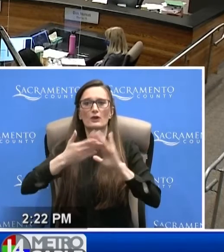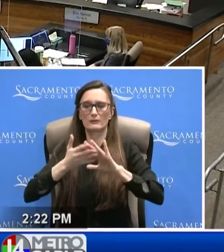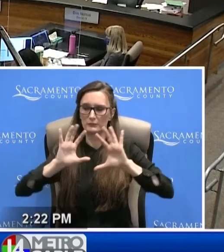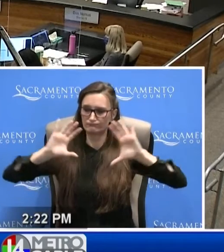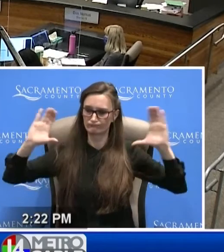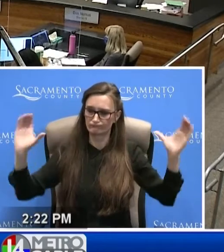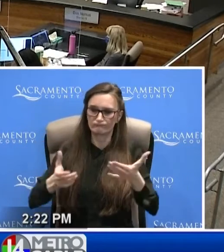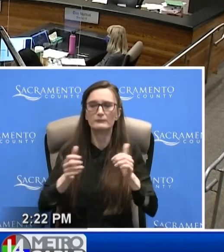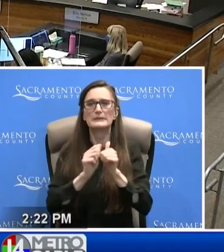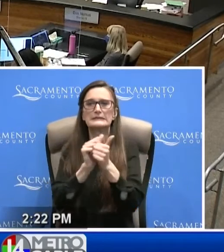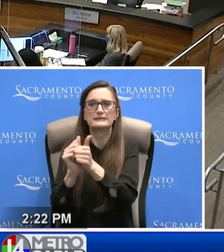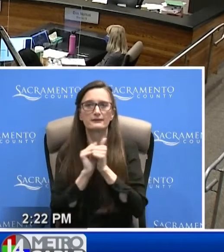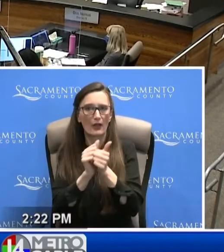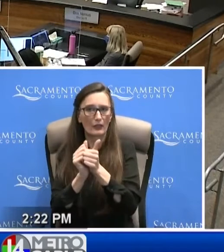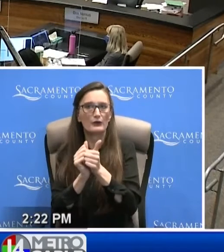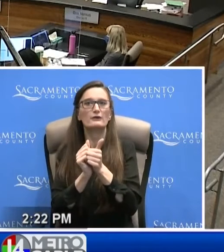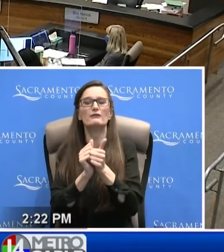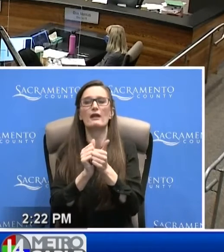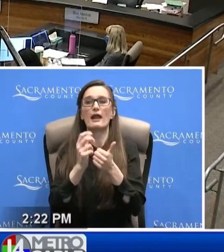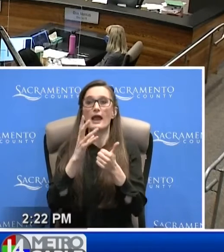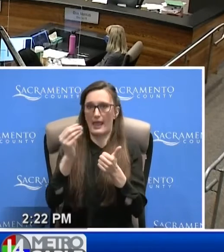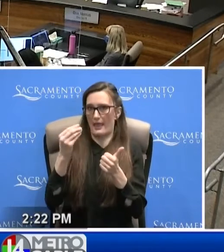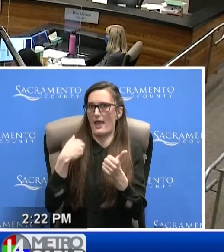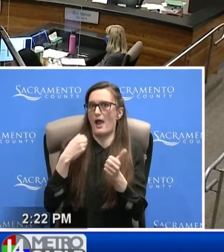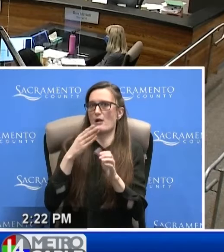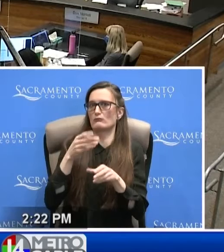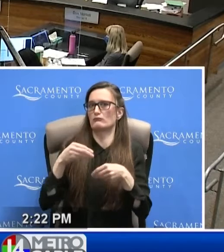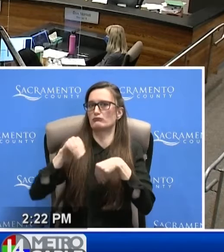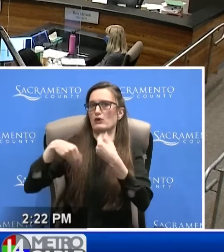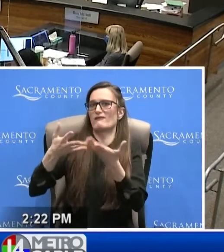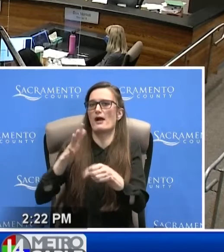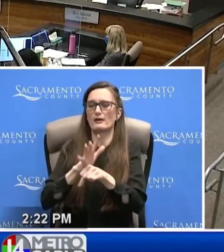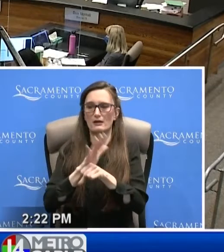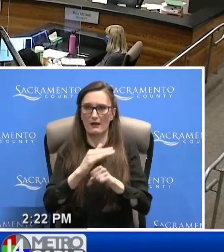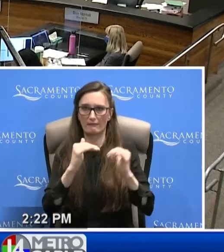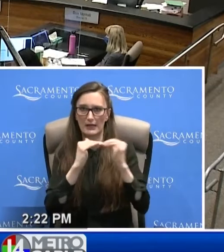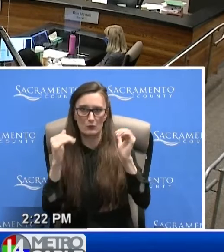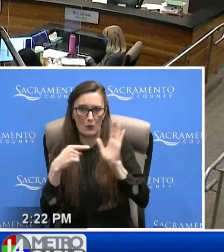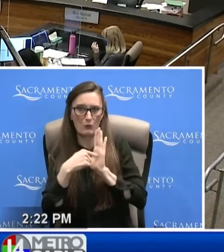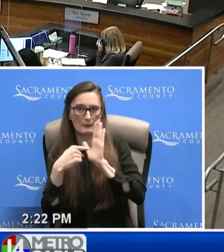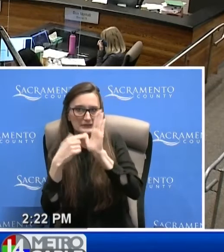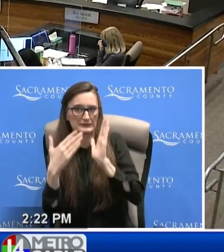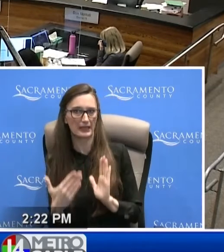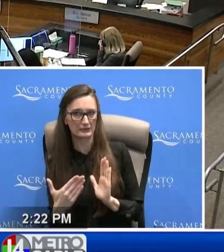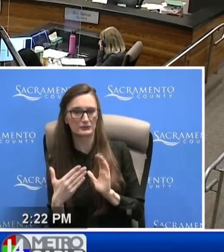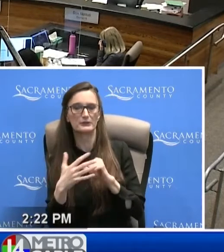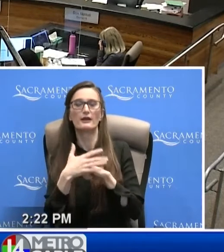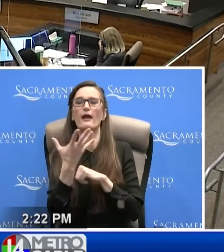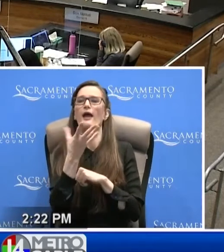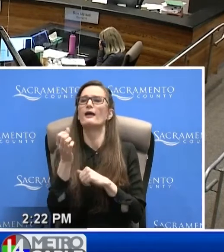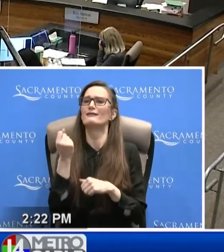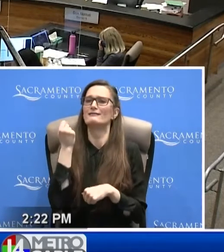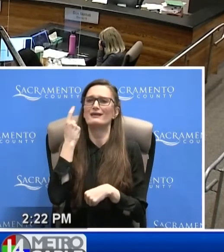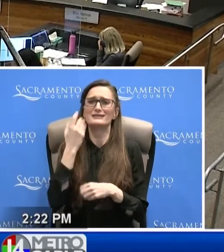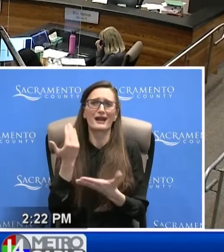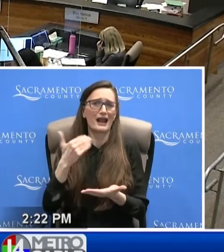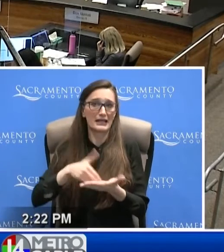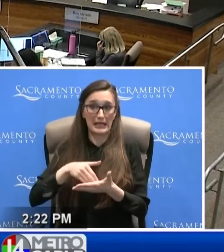to select representation that is needed in our communities. And again, these decisions will be affecting us